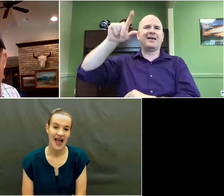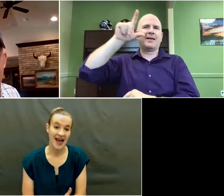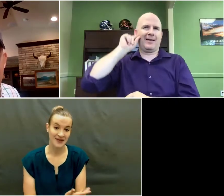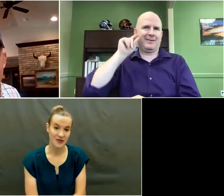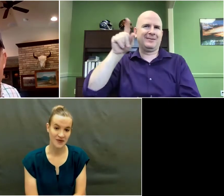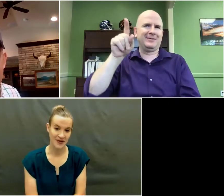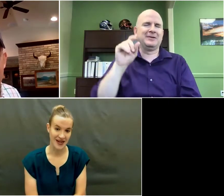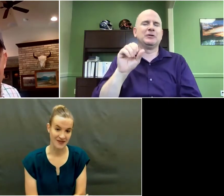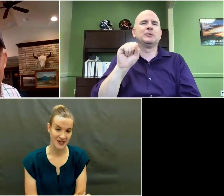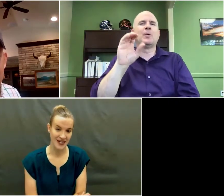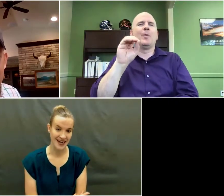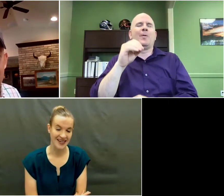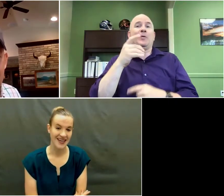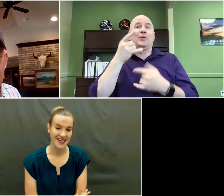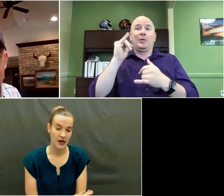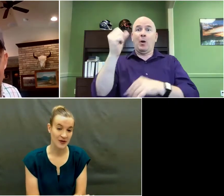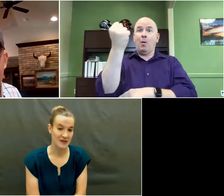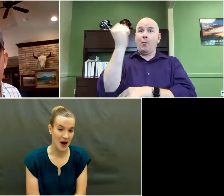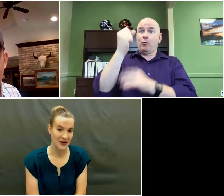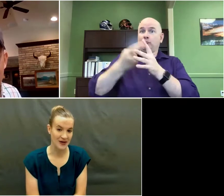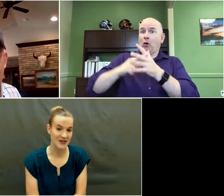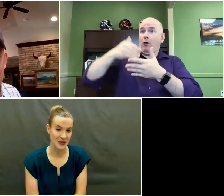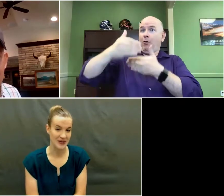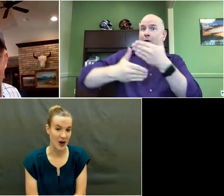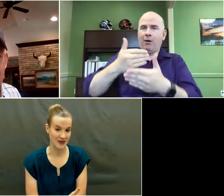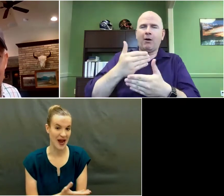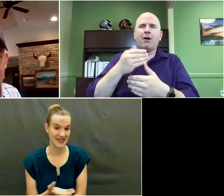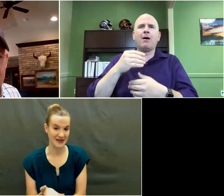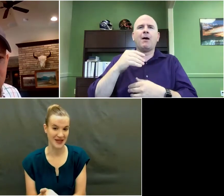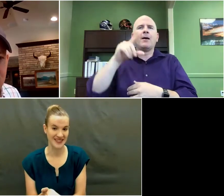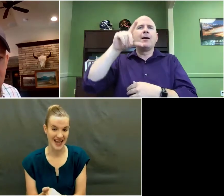at the School for the Deaf and Gooding, there were some other students who also had siblings at